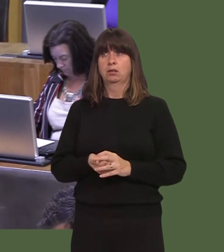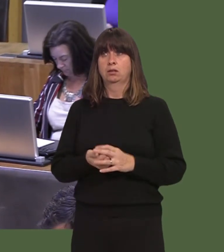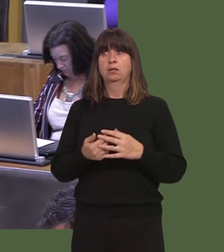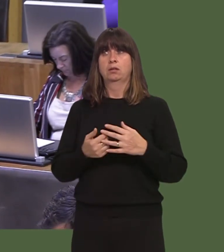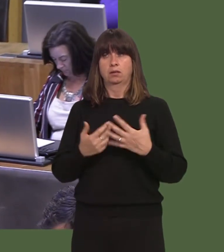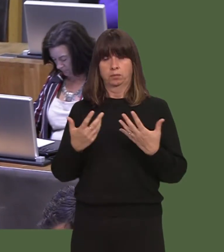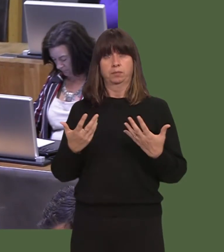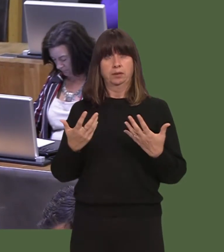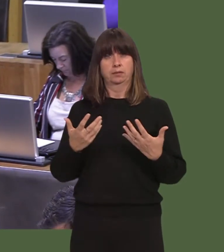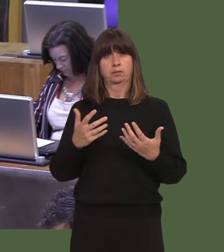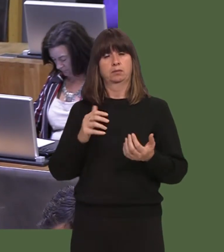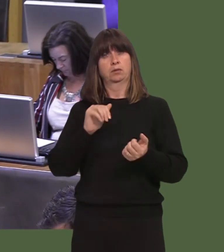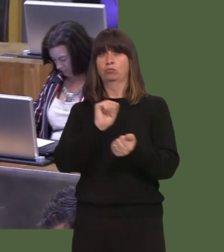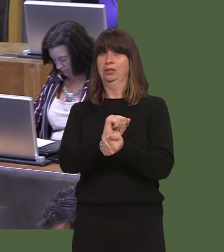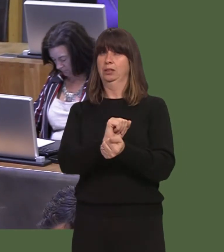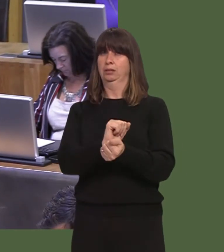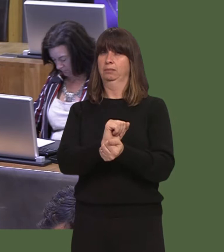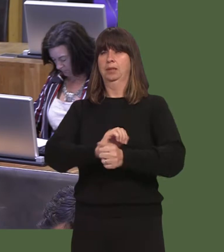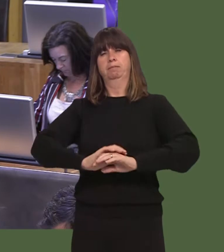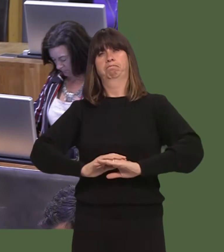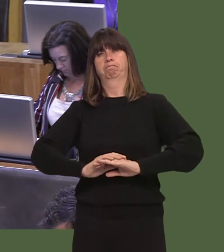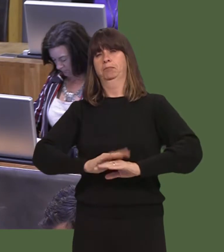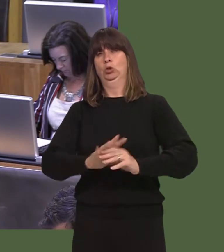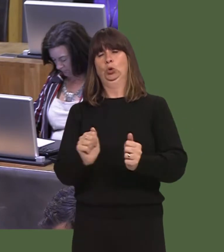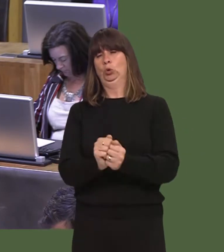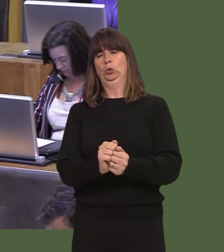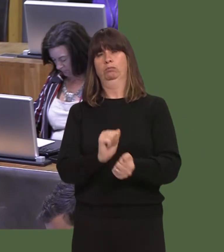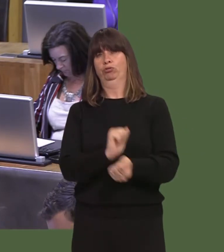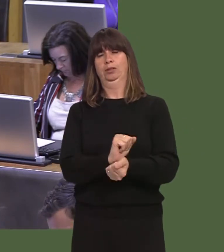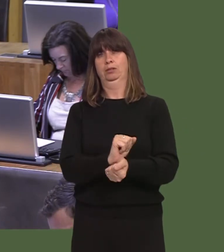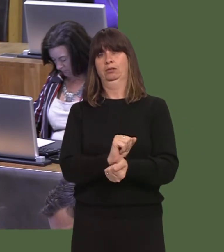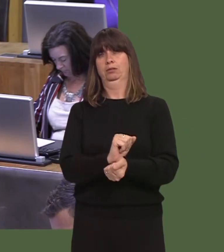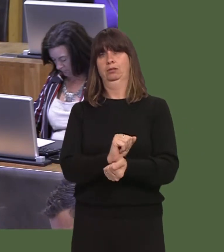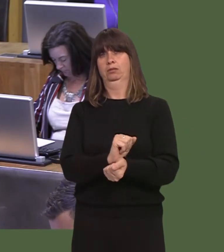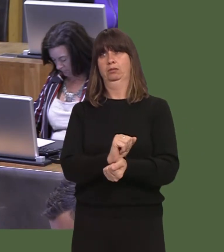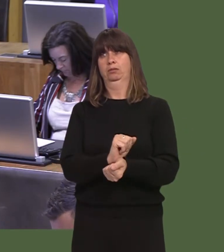with people for whom prison is not the appropriate response when they find themselves in the criminal justice system.